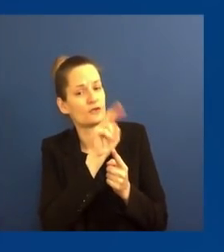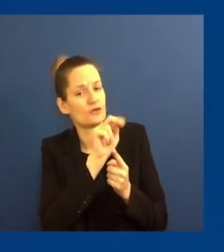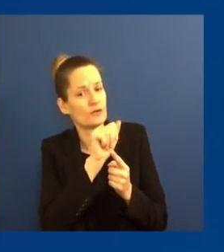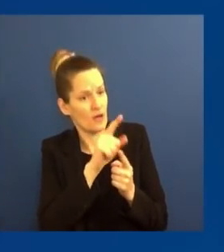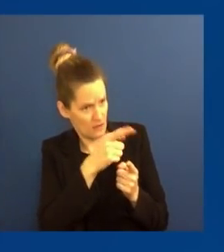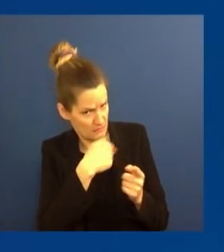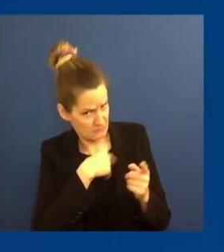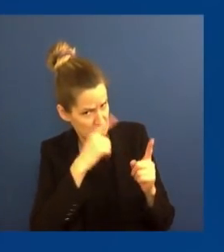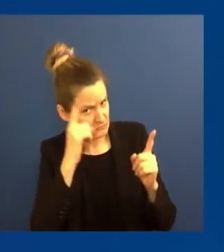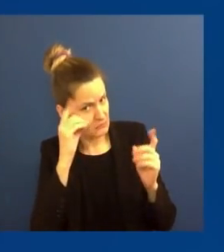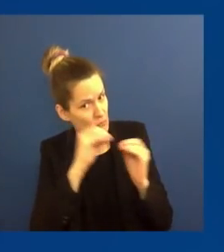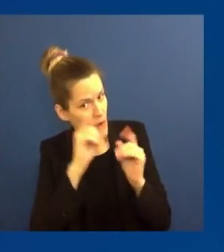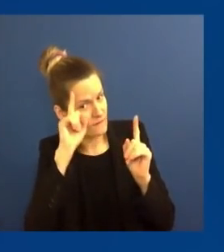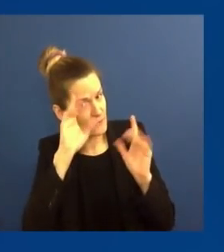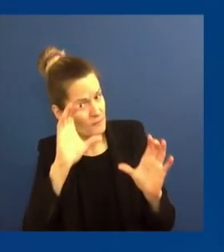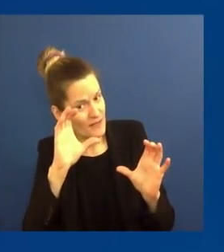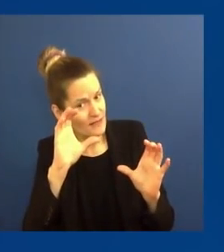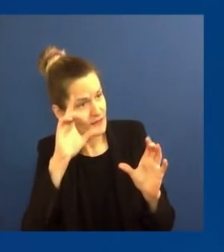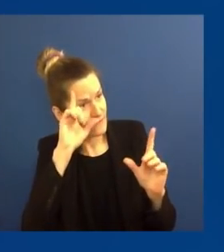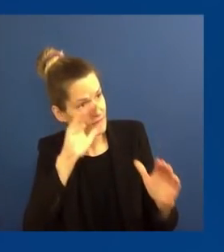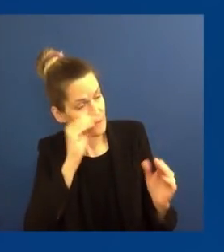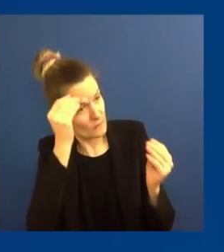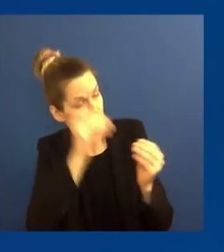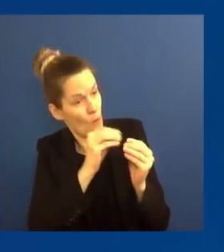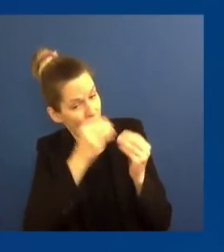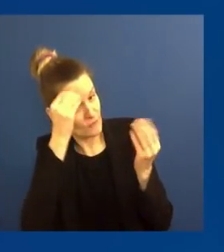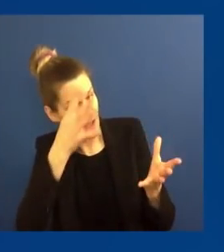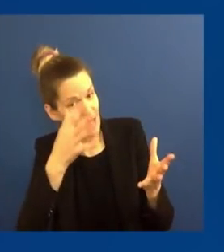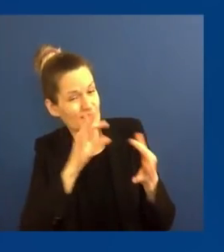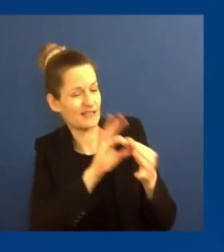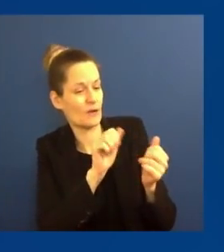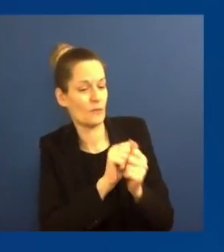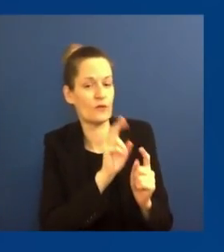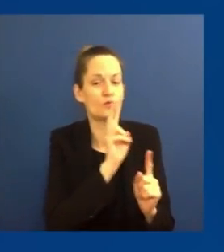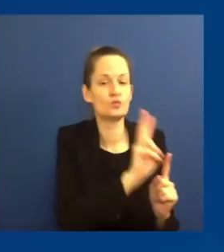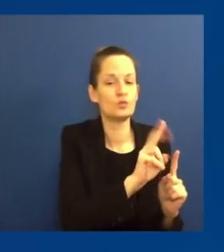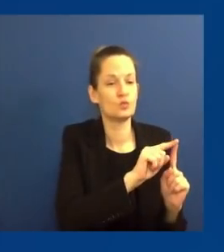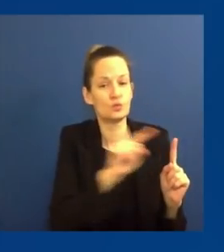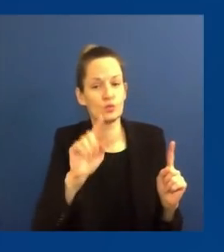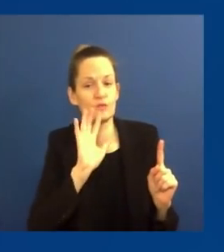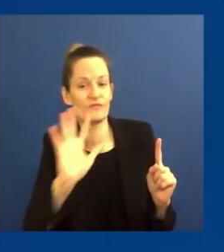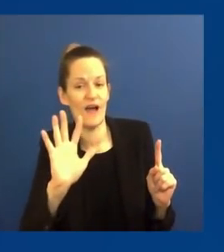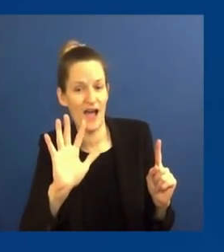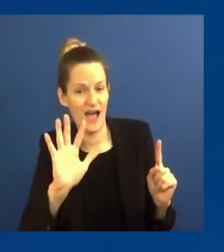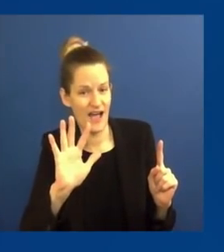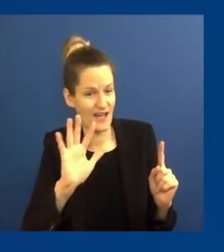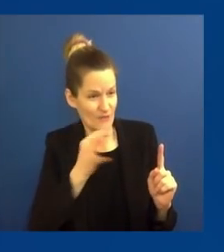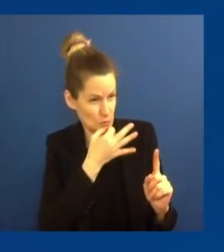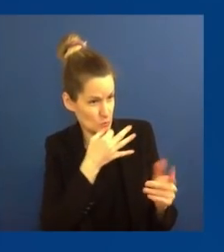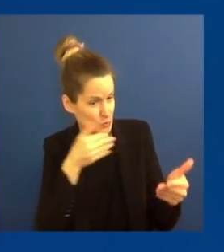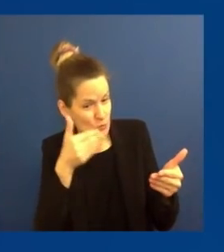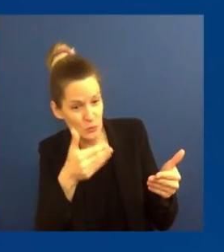I'm wondering your expectations for that vaccine, given it's a higher dose, and also just generally how we should think